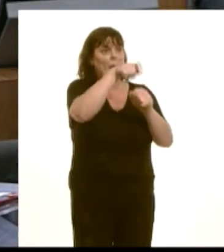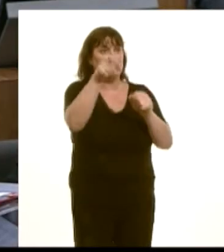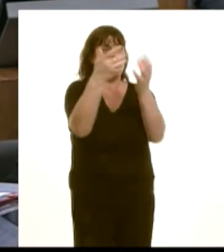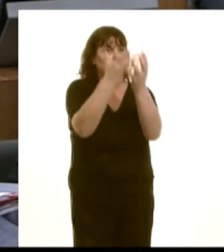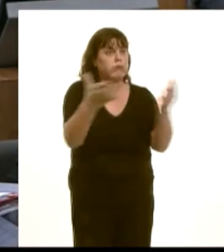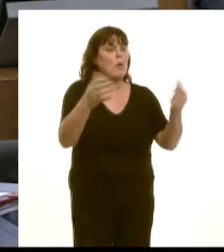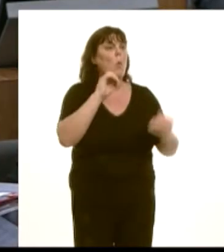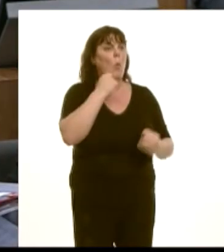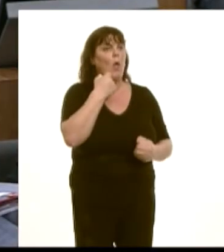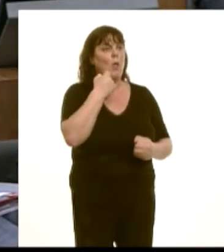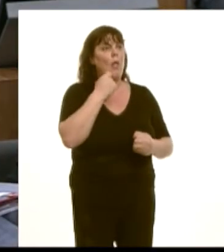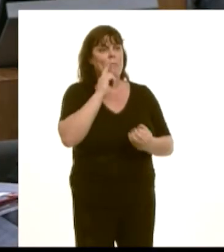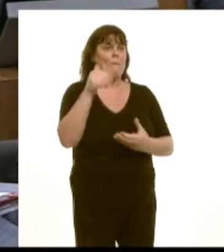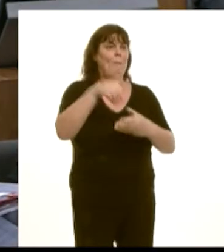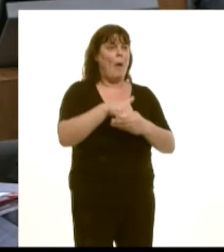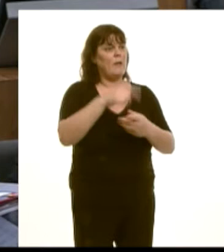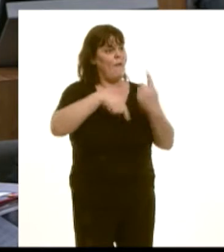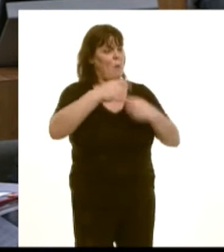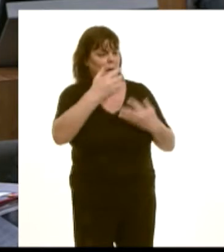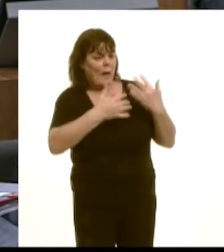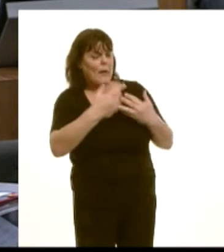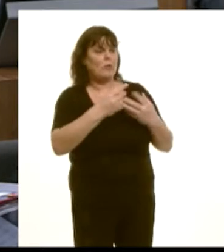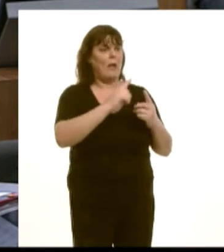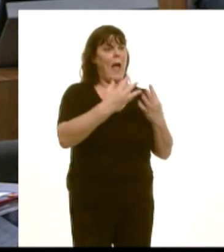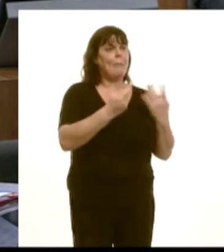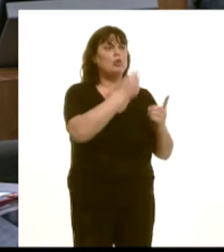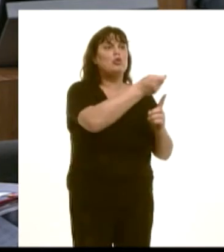that will be part of the calculation of what the fares should like in the future. We know